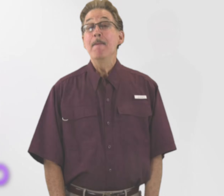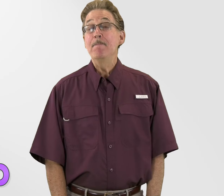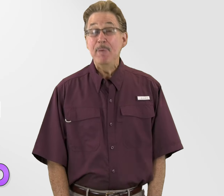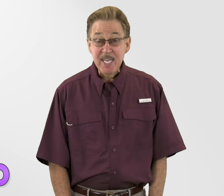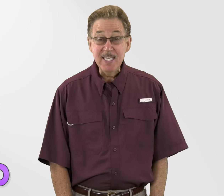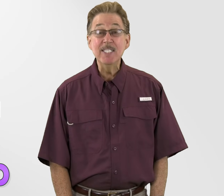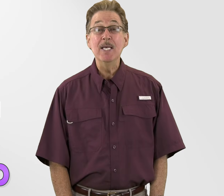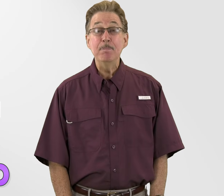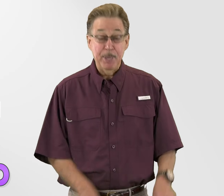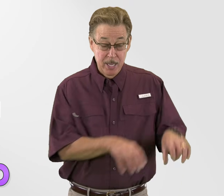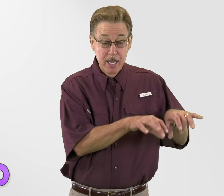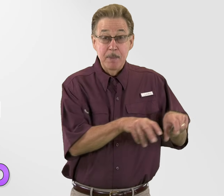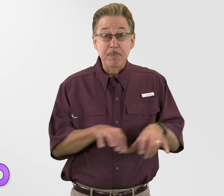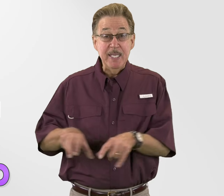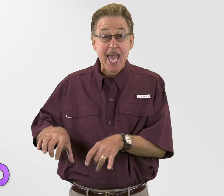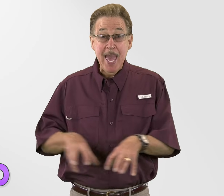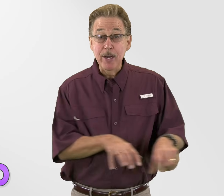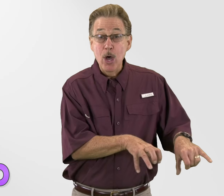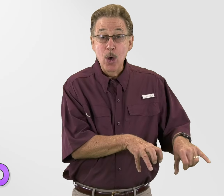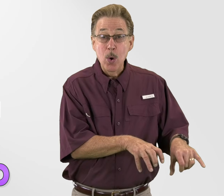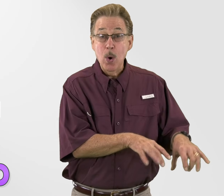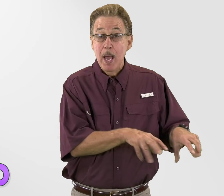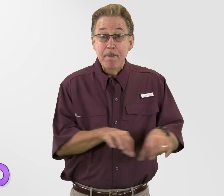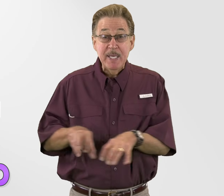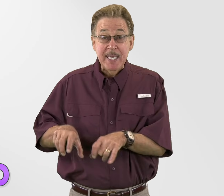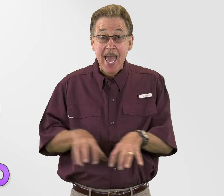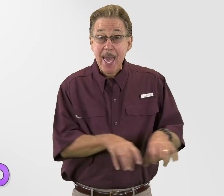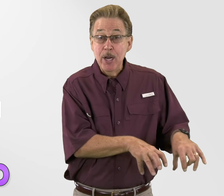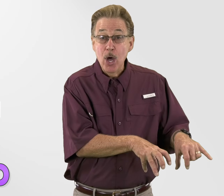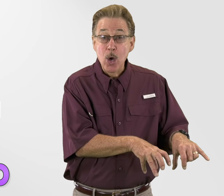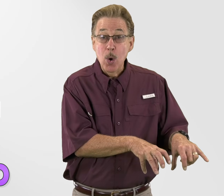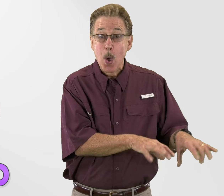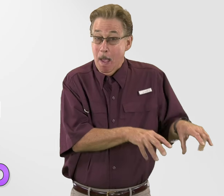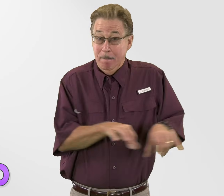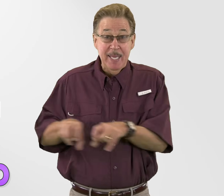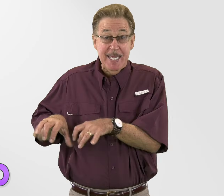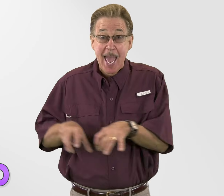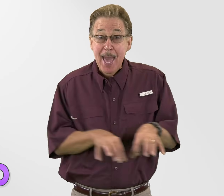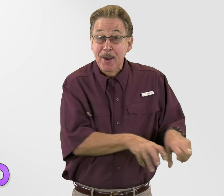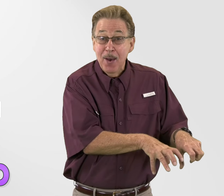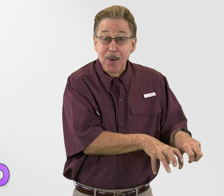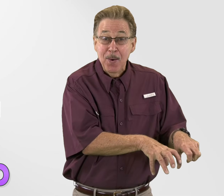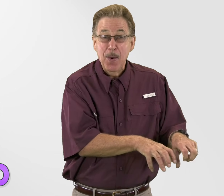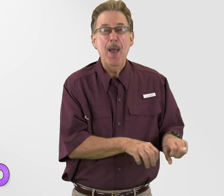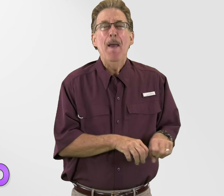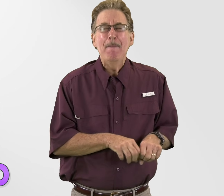P p says /p/ piano, piano, piano